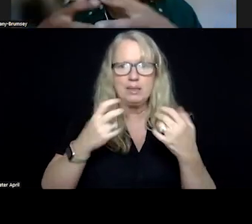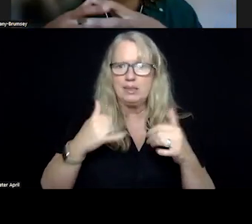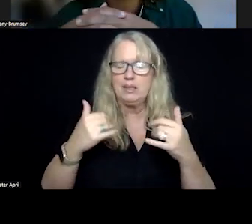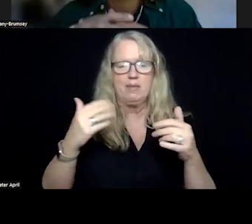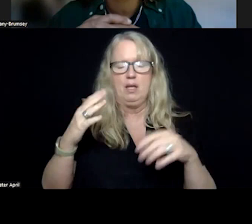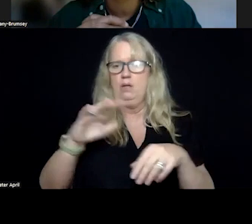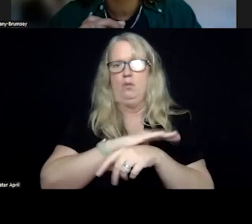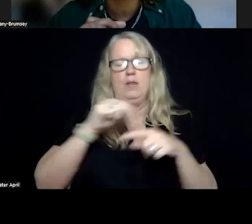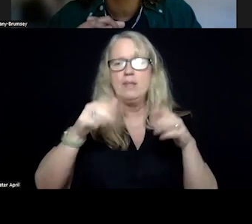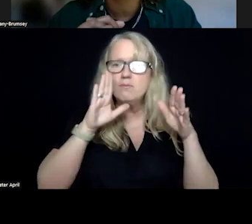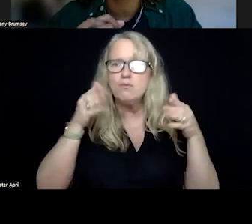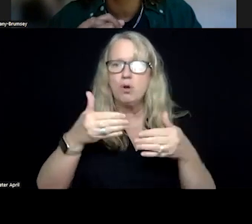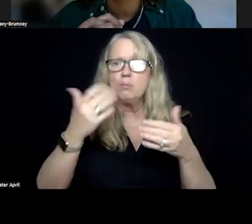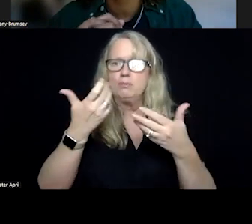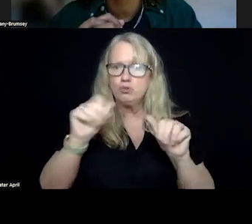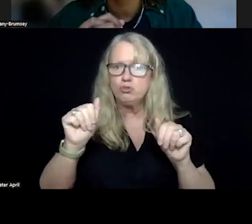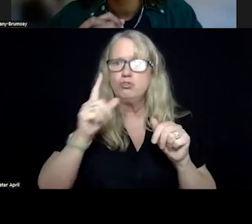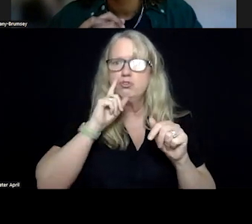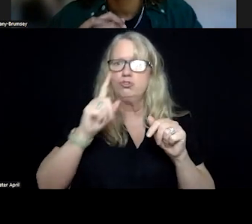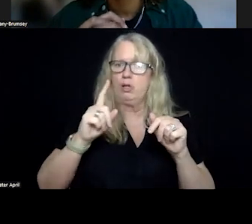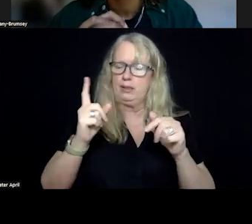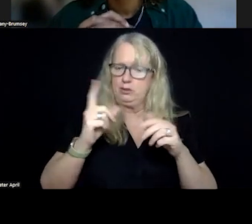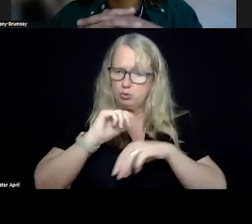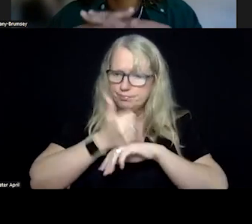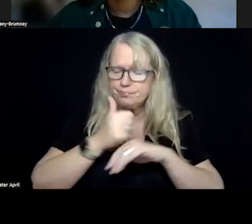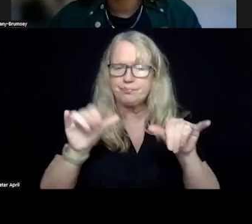THIS JAM IS BUILDING OUT A CRISIS SYSTEM THAT AVOIDS,